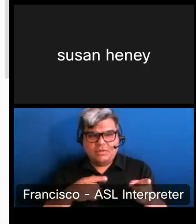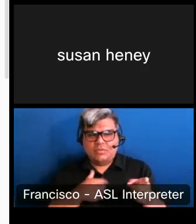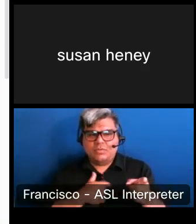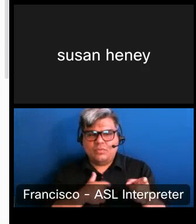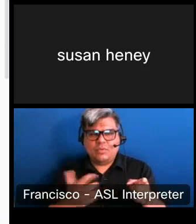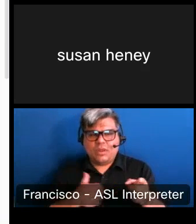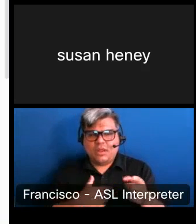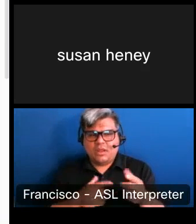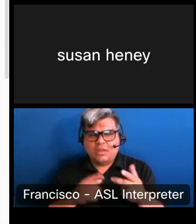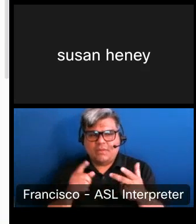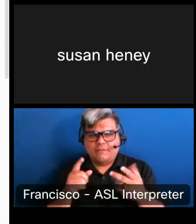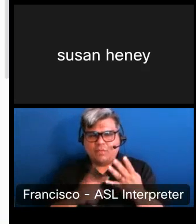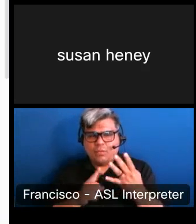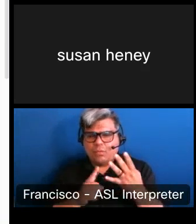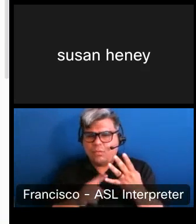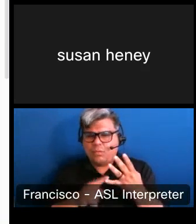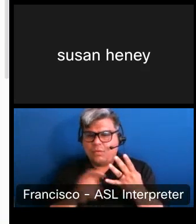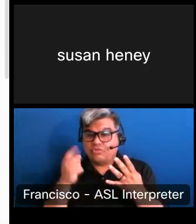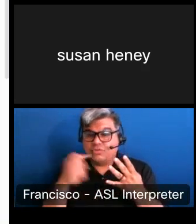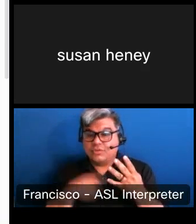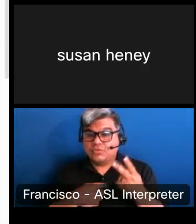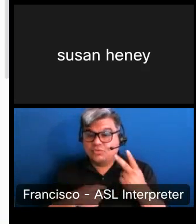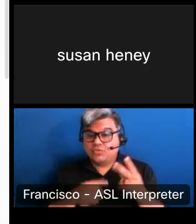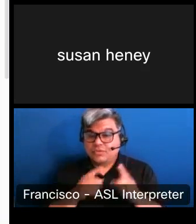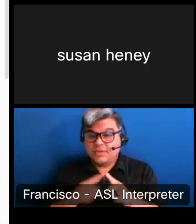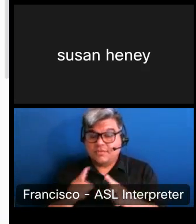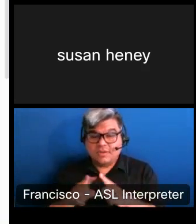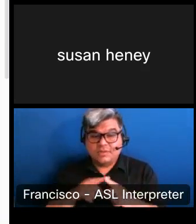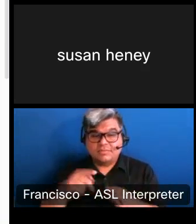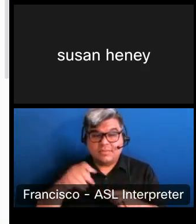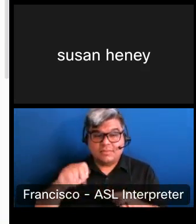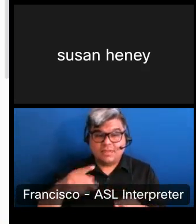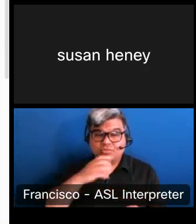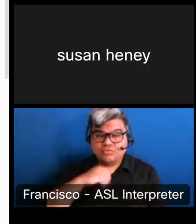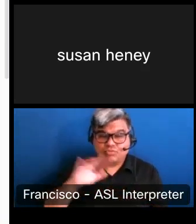here. There's one for the population 25 years and over, and there's one for the population 18 years